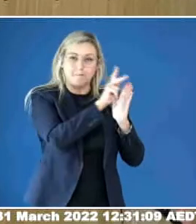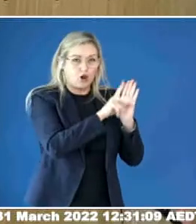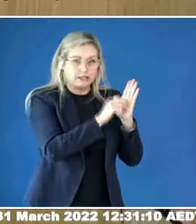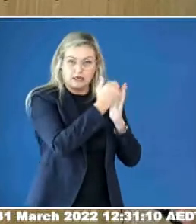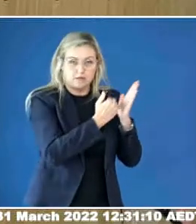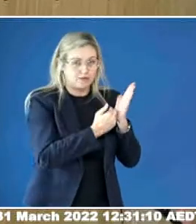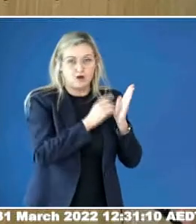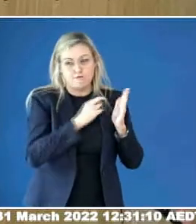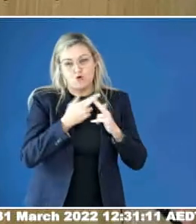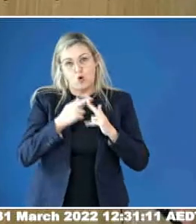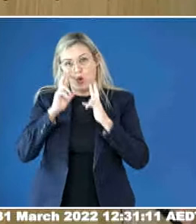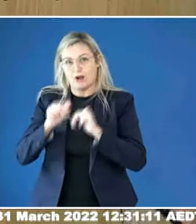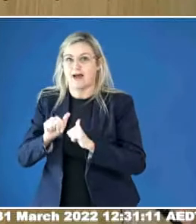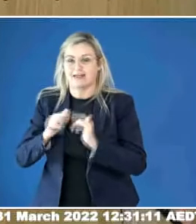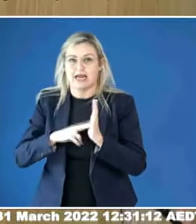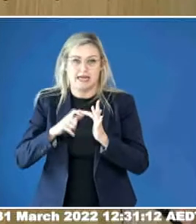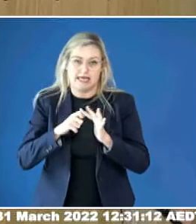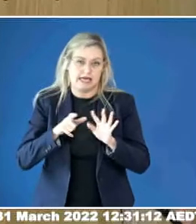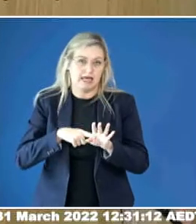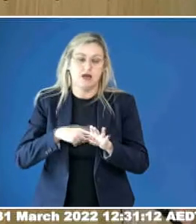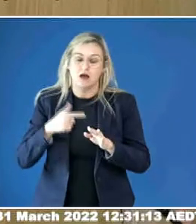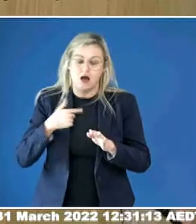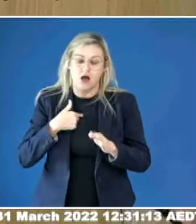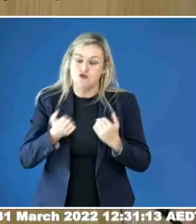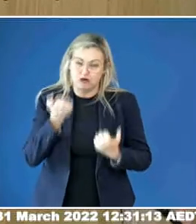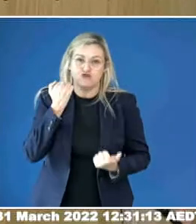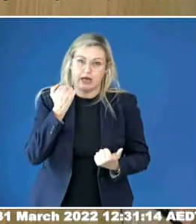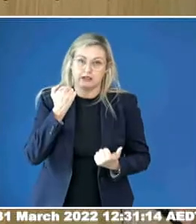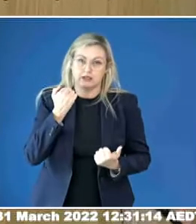regret that. That - I carry that regret.